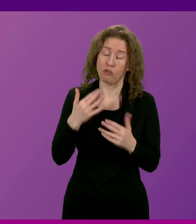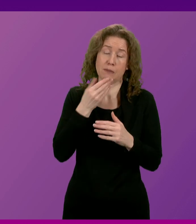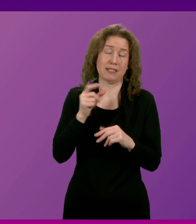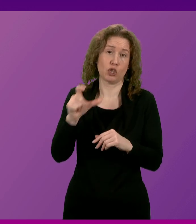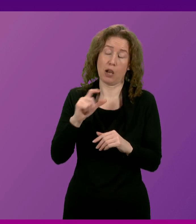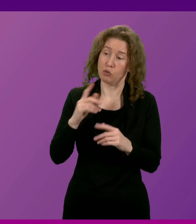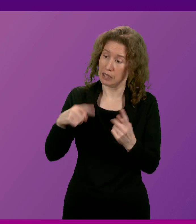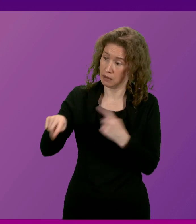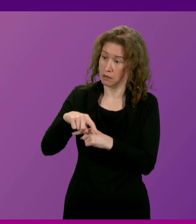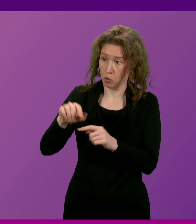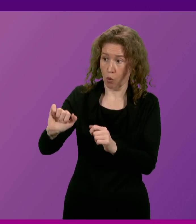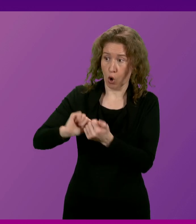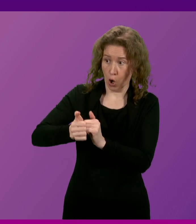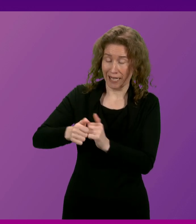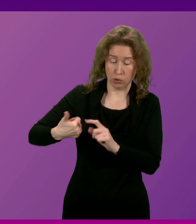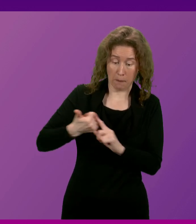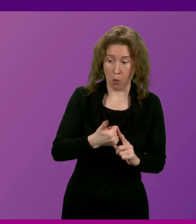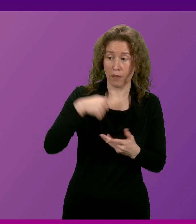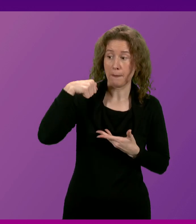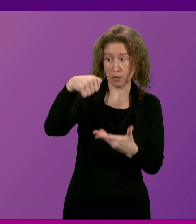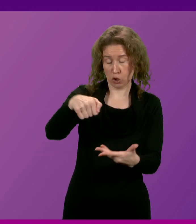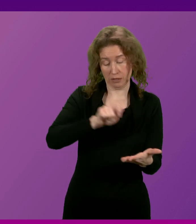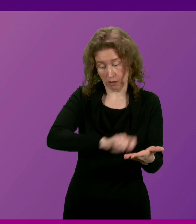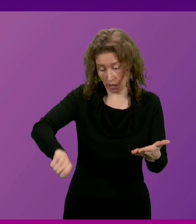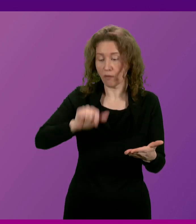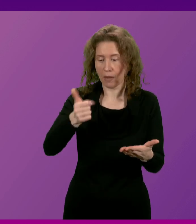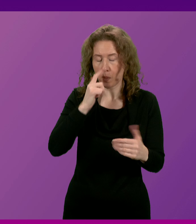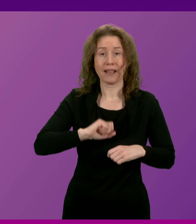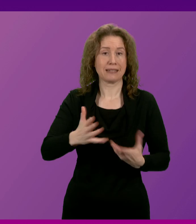to support the Government on the budget that we will bring forward in December.